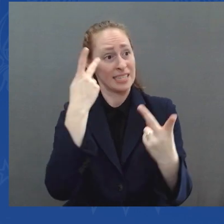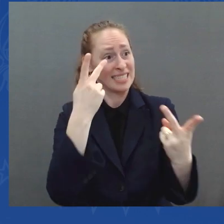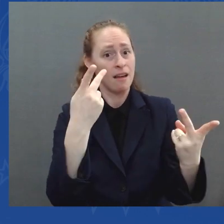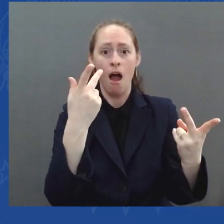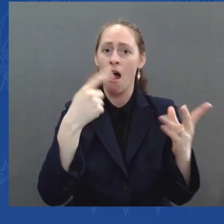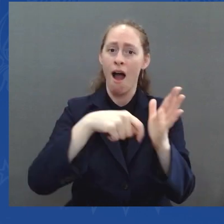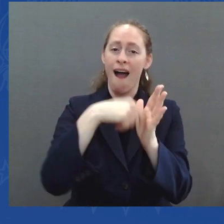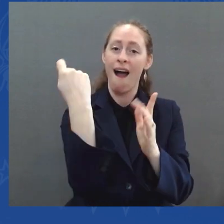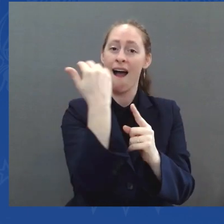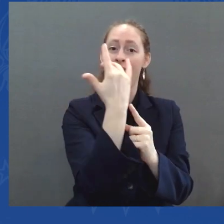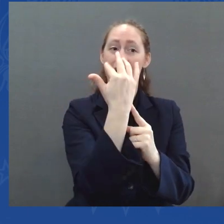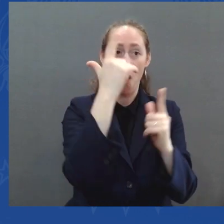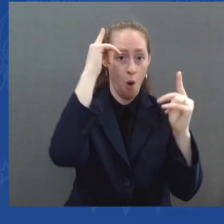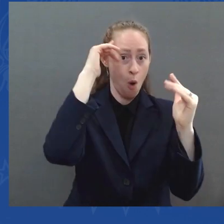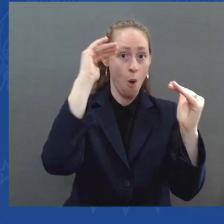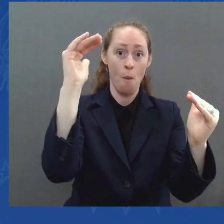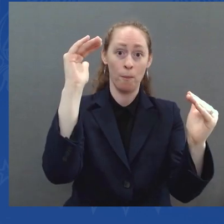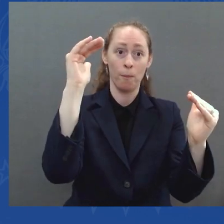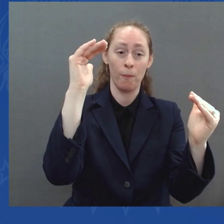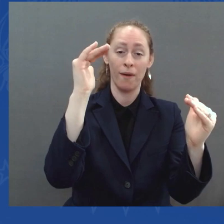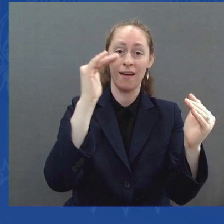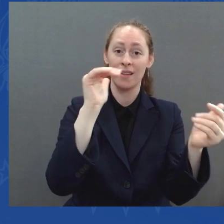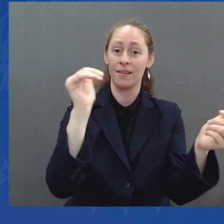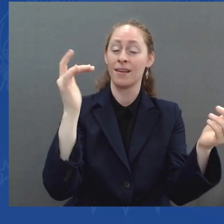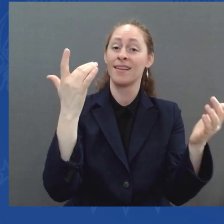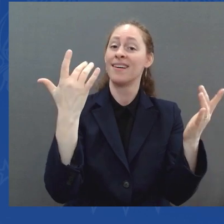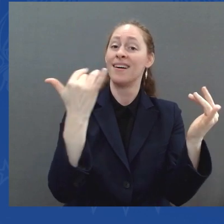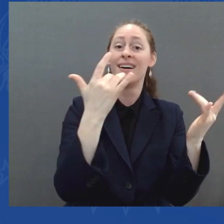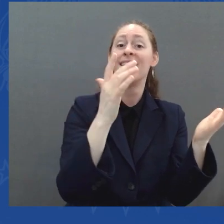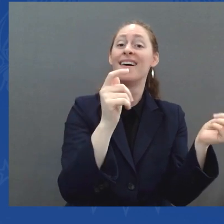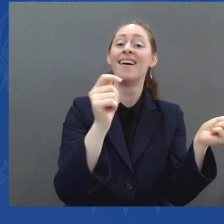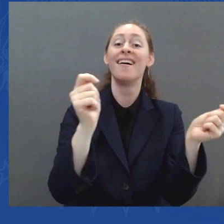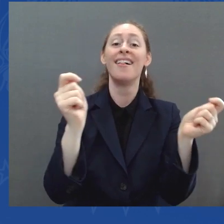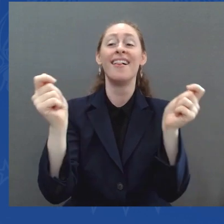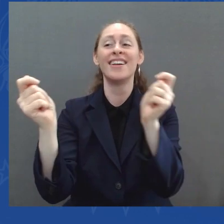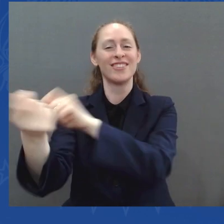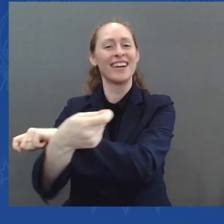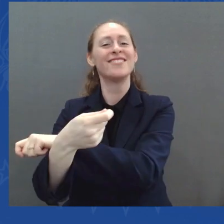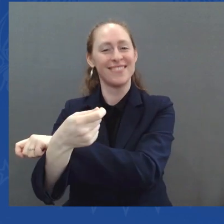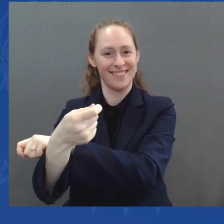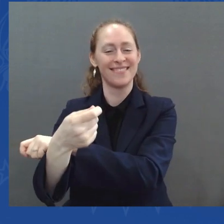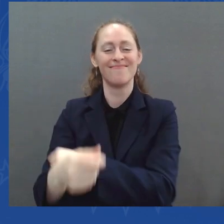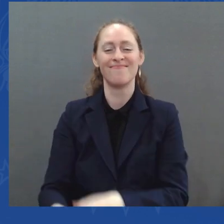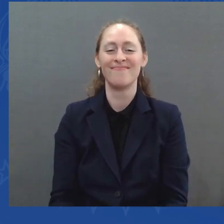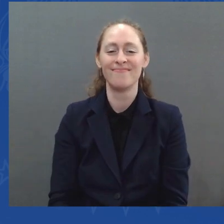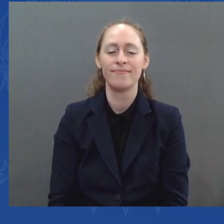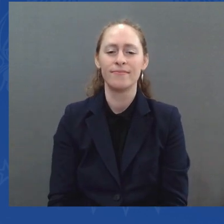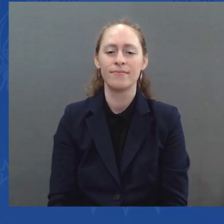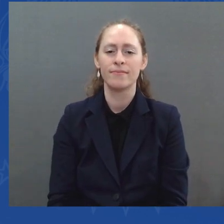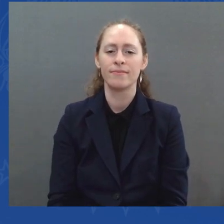The Affordable Care Act has been called a lot of things, but Obamacare is the most fitting.